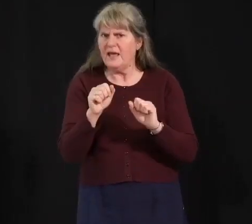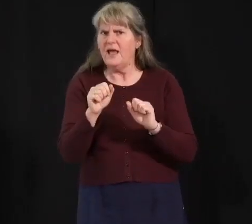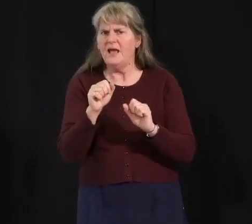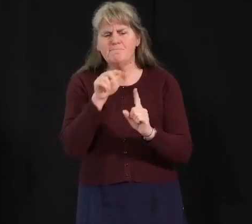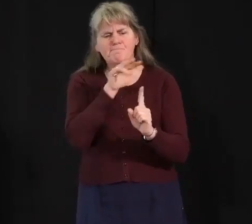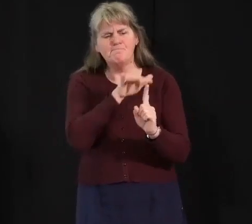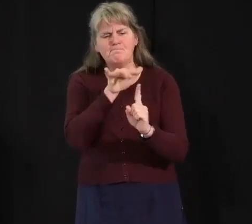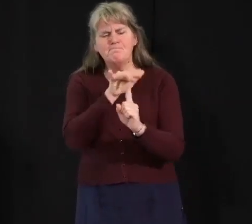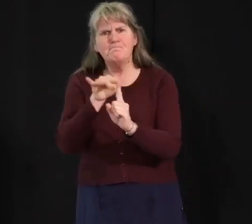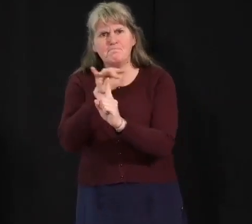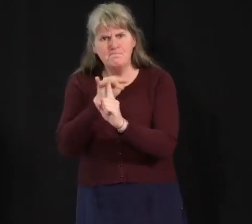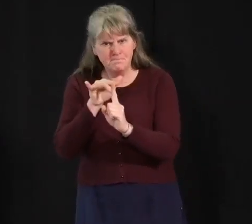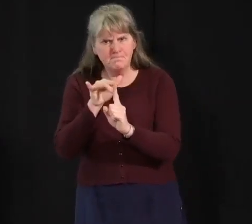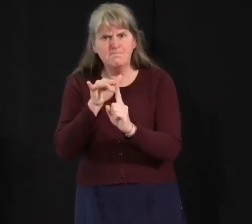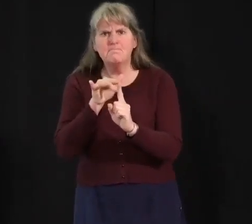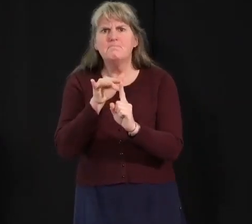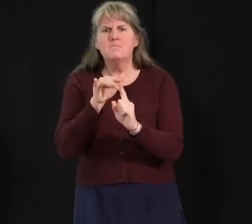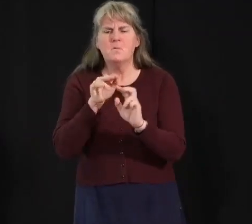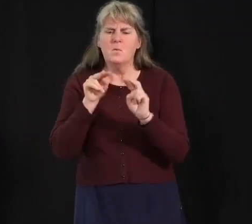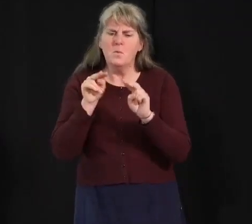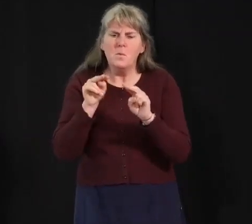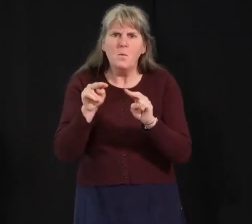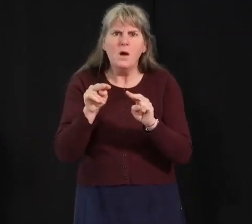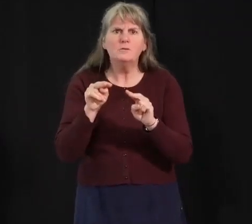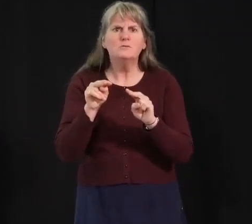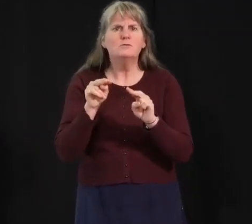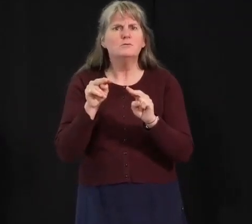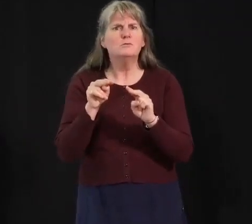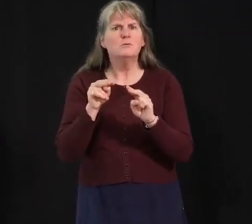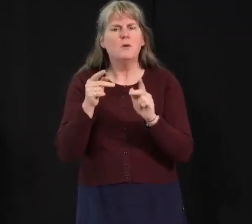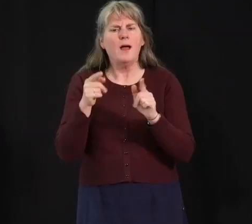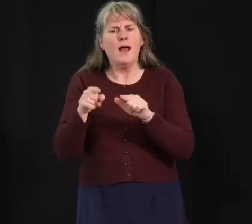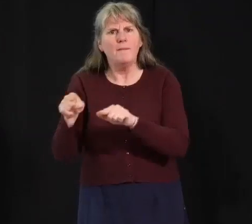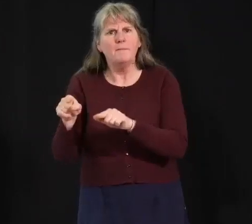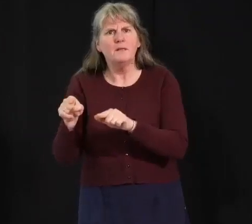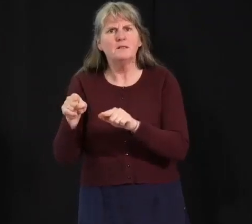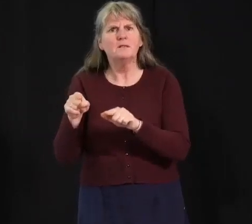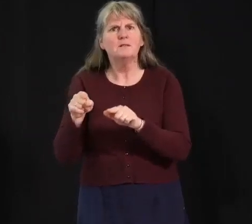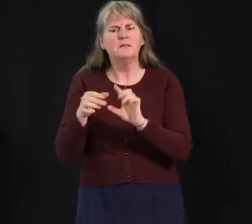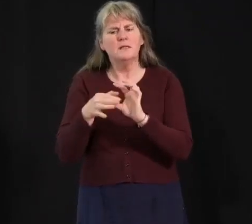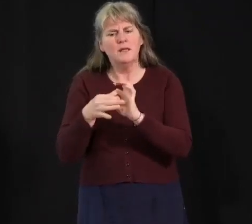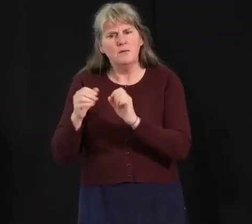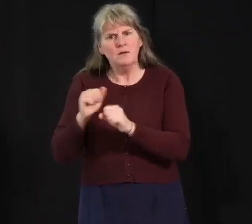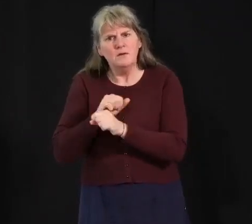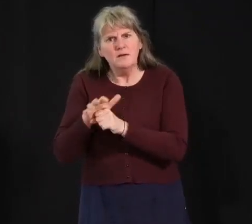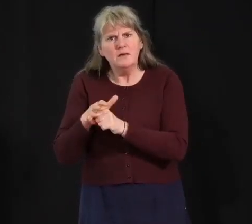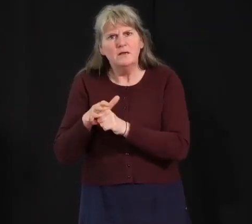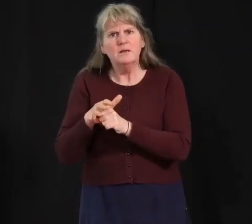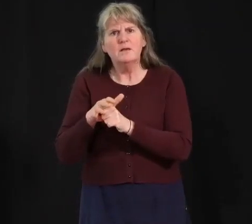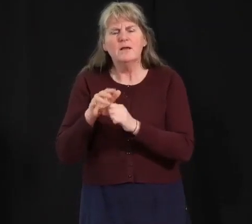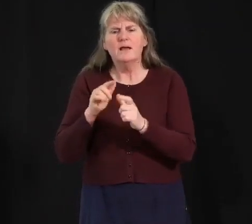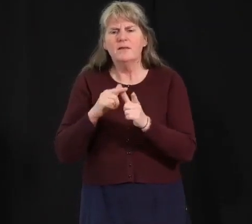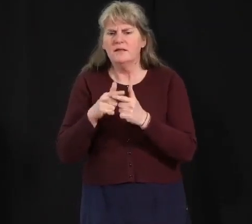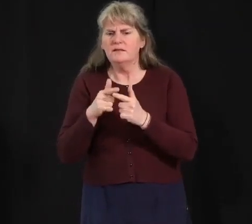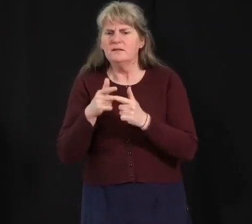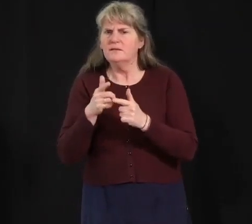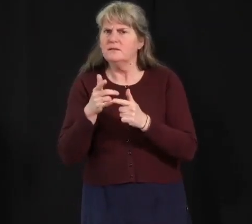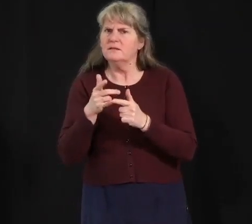But having all of those other elements in place so that we can